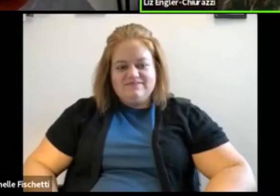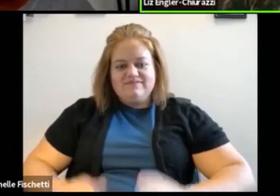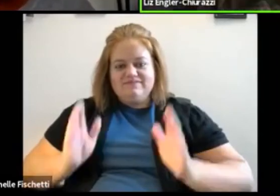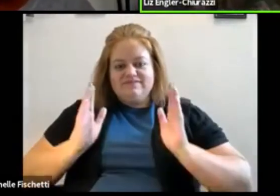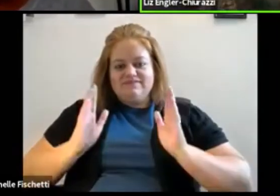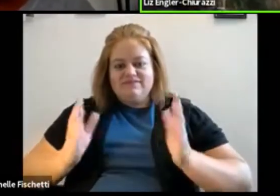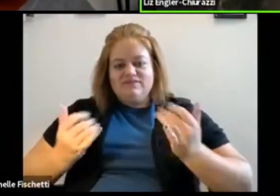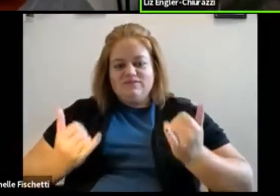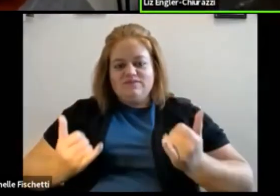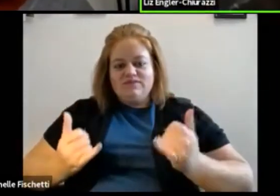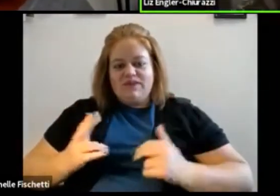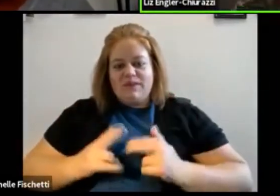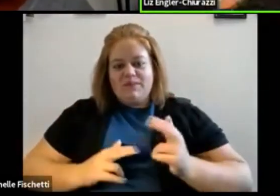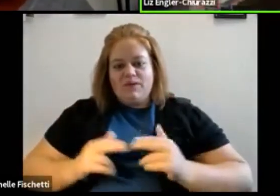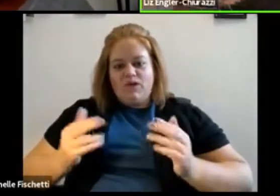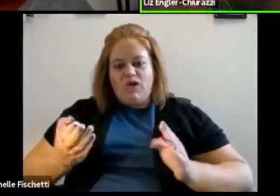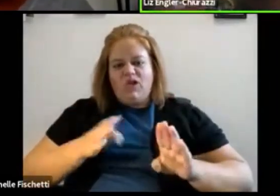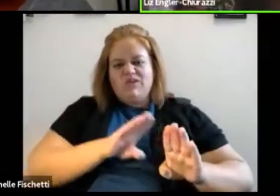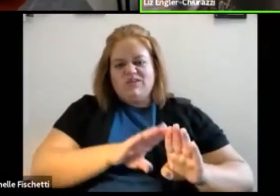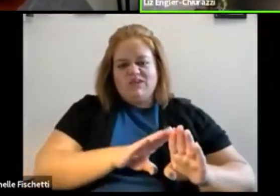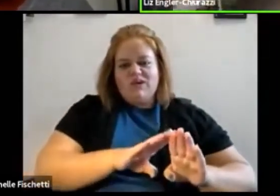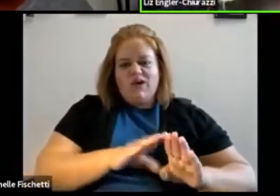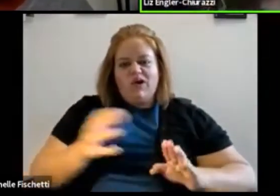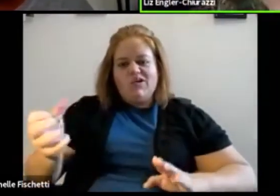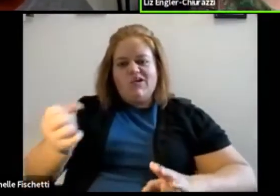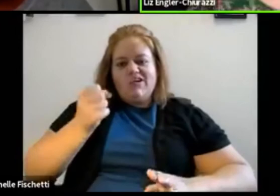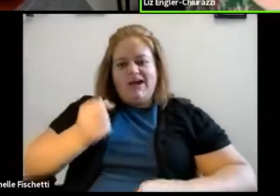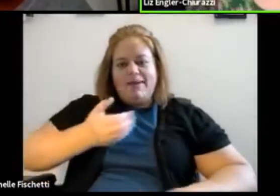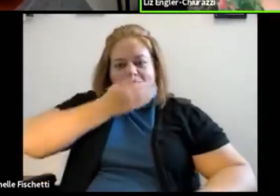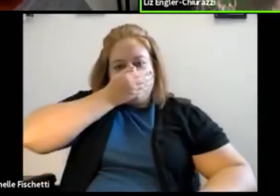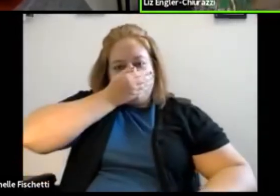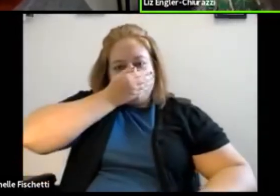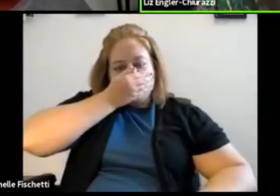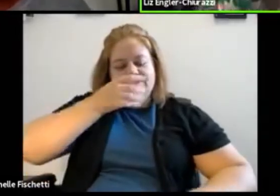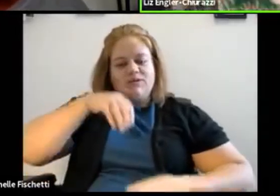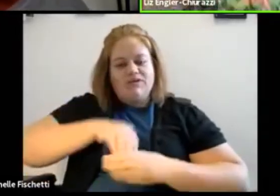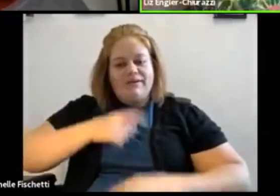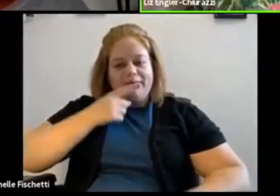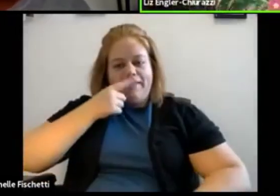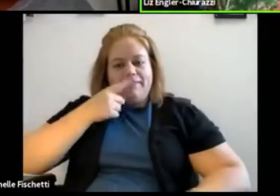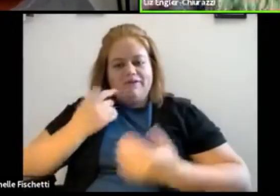gonna, before I step out, I'm gonna grab my mask since it's a public space